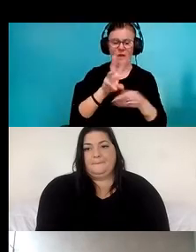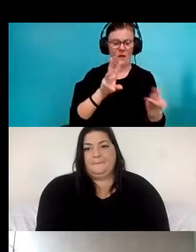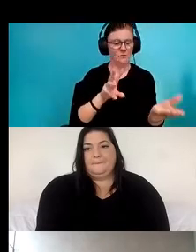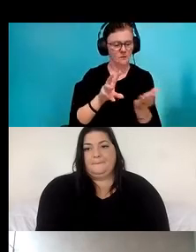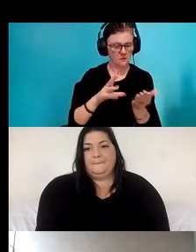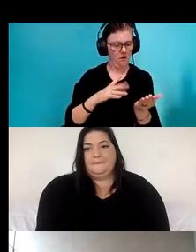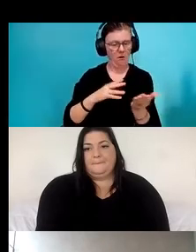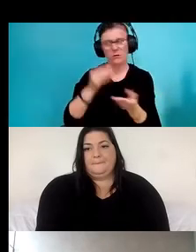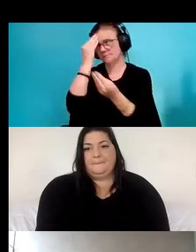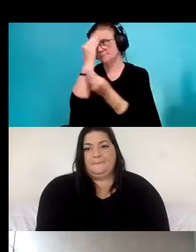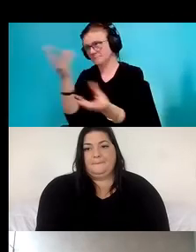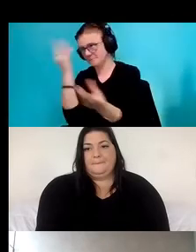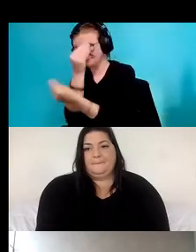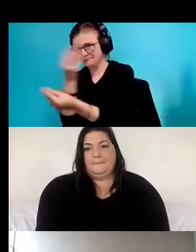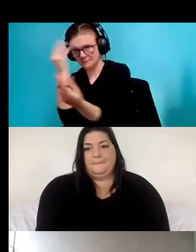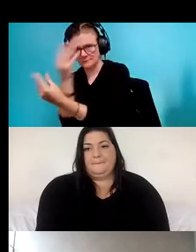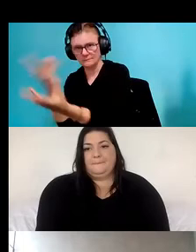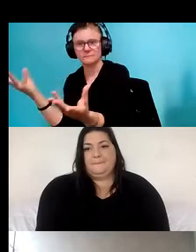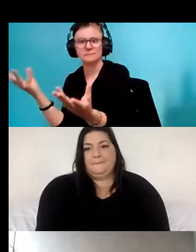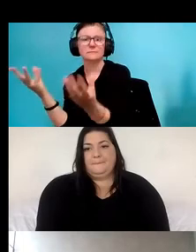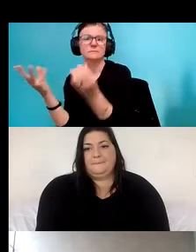whether that's the remaining areas of need